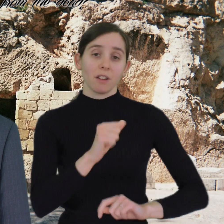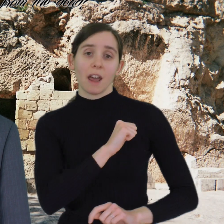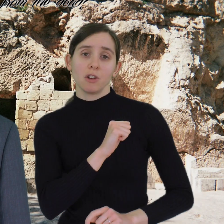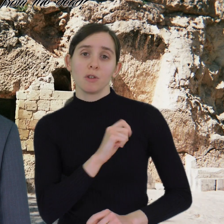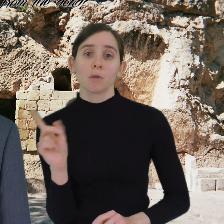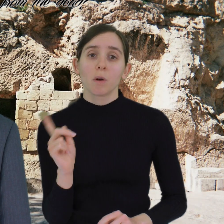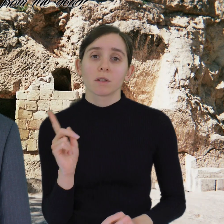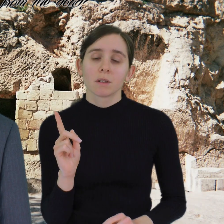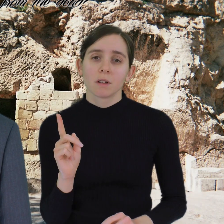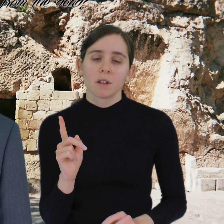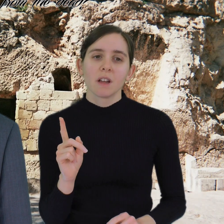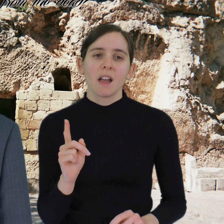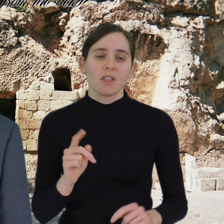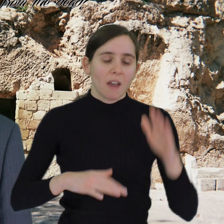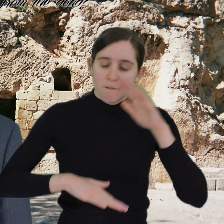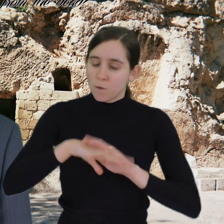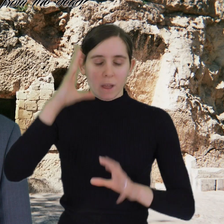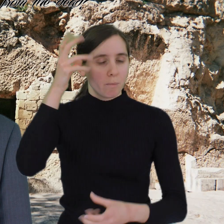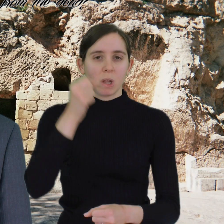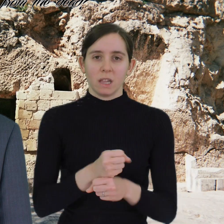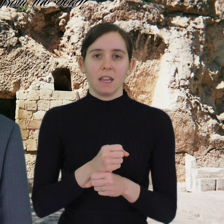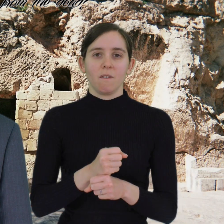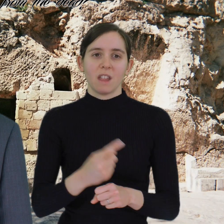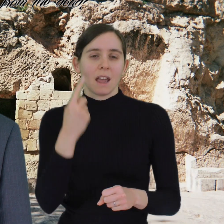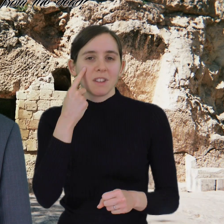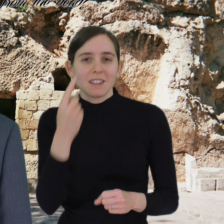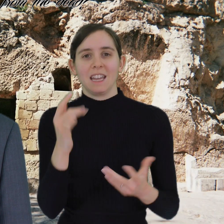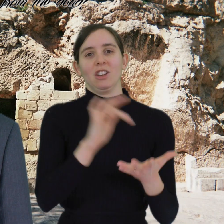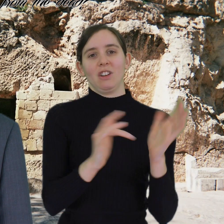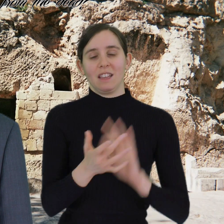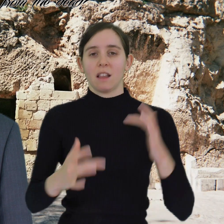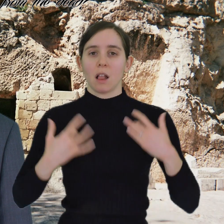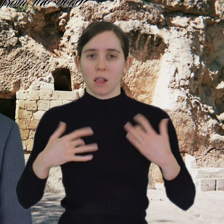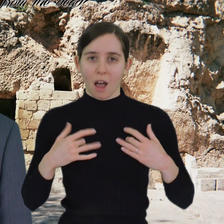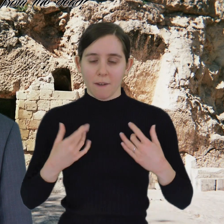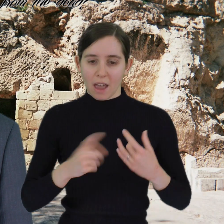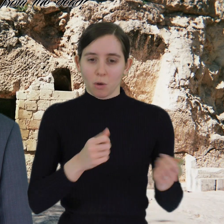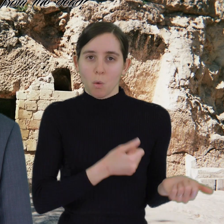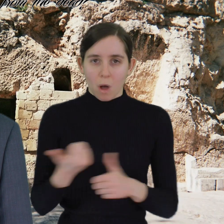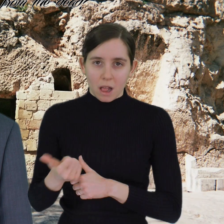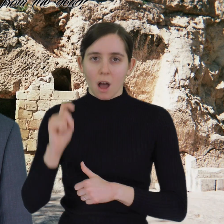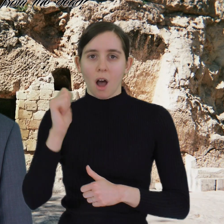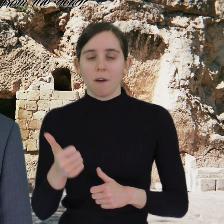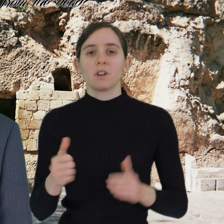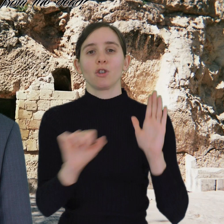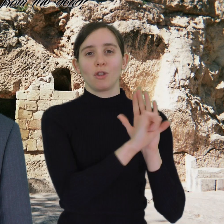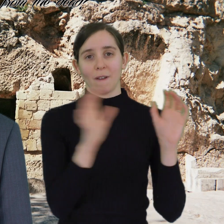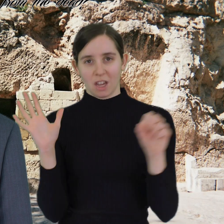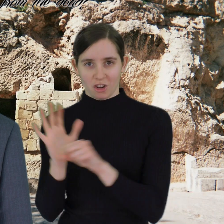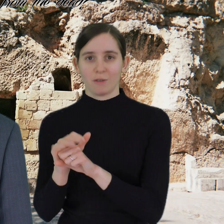is that they totally believed they had witnessed Jesus alive and well after his crucifixion.